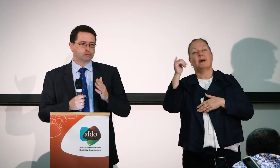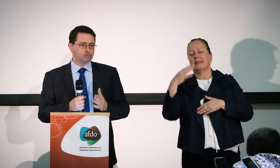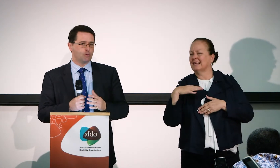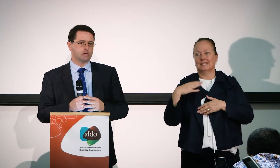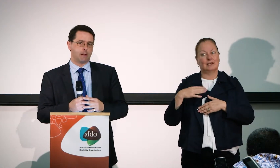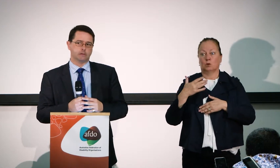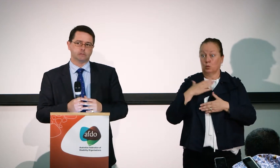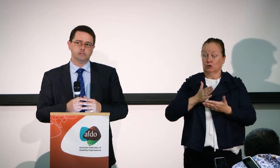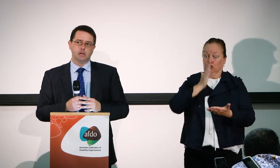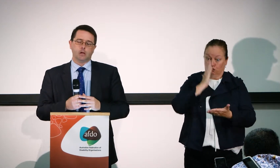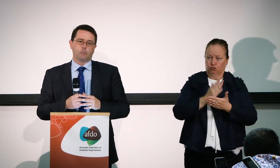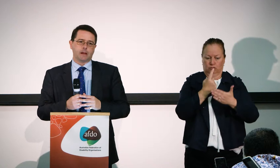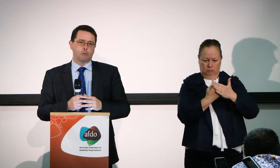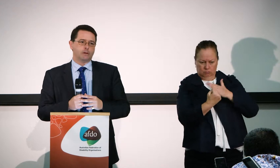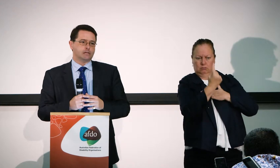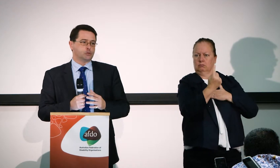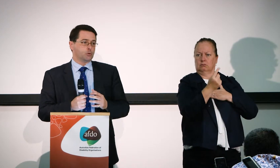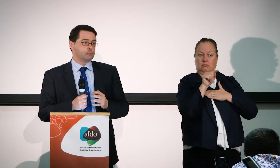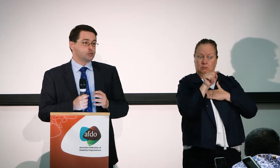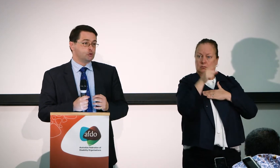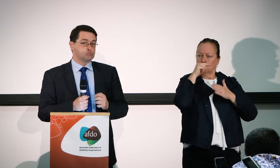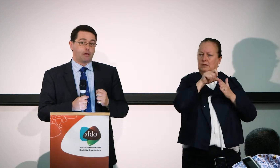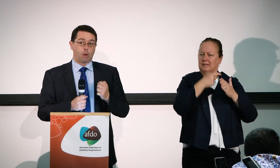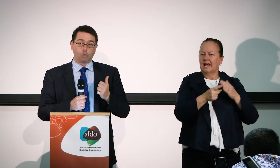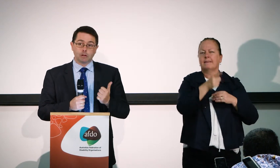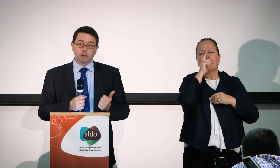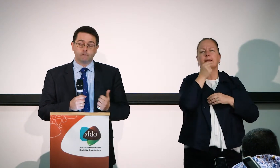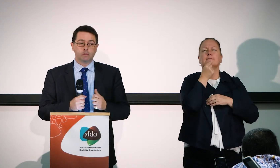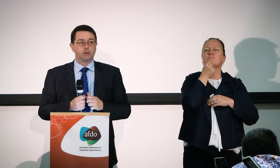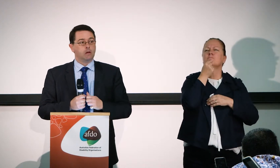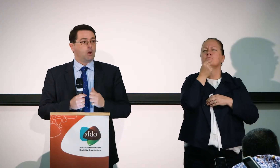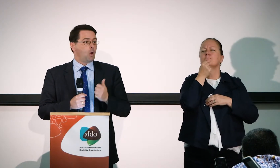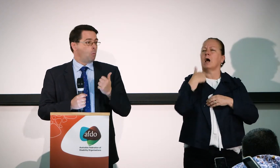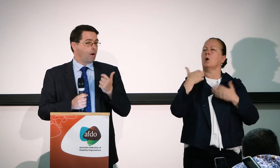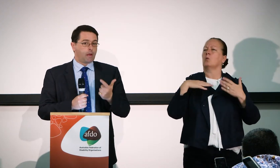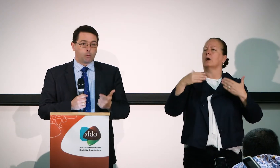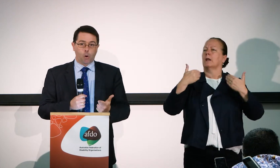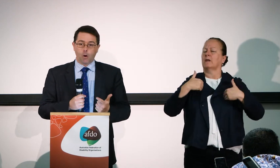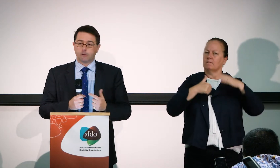but with true independence, people need to choose where they want to live, where they work,